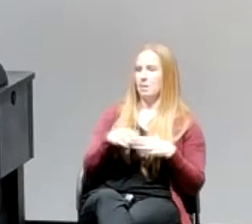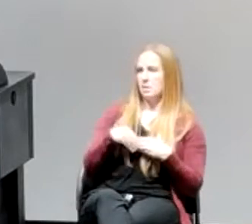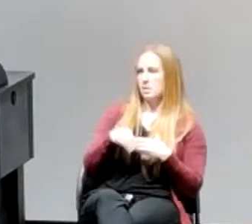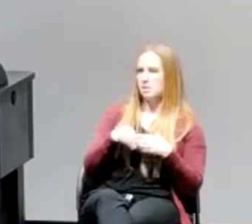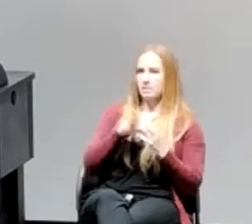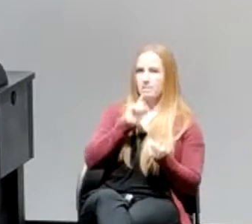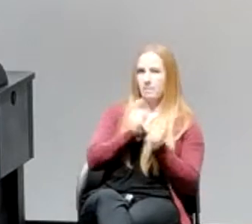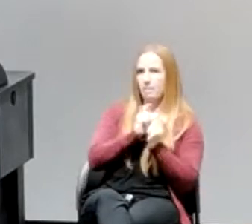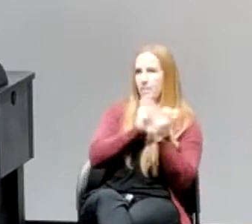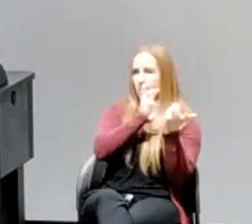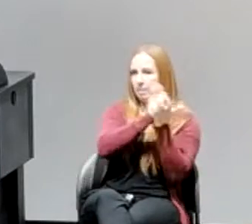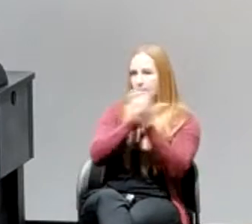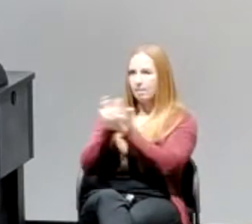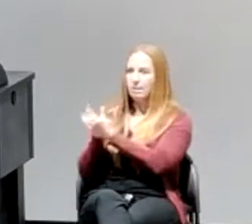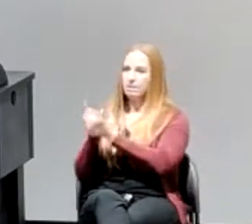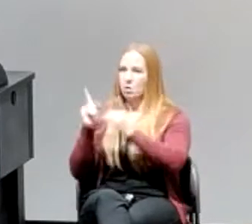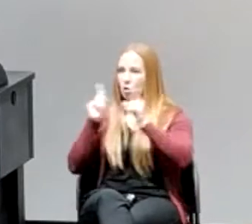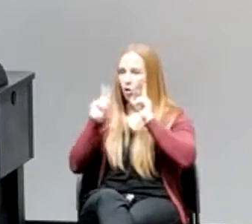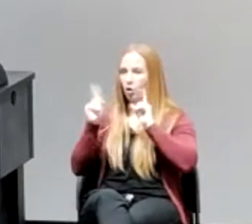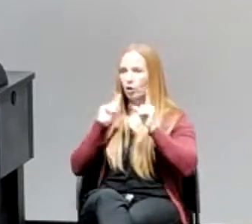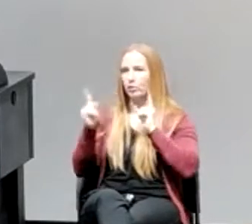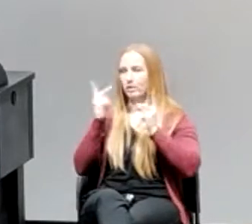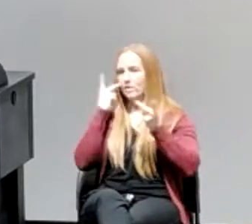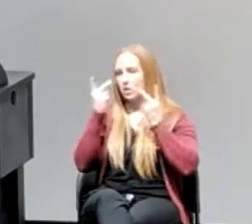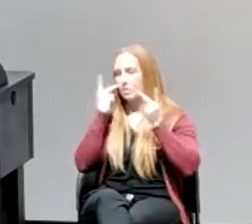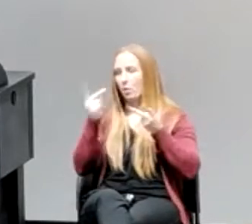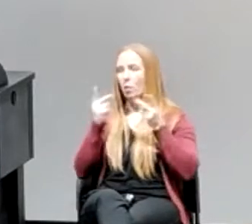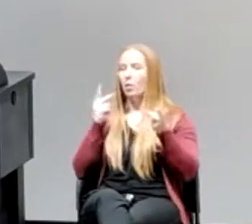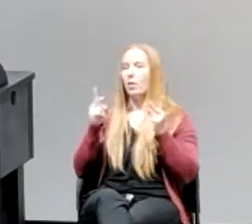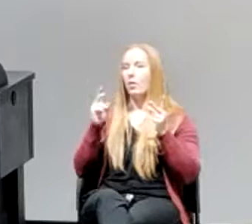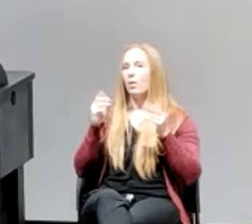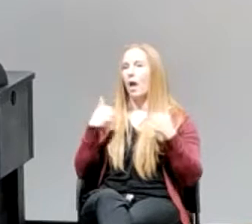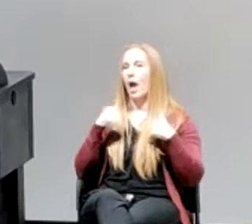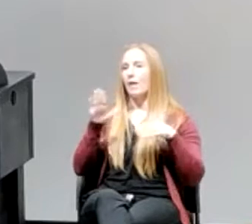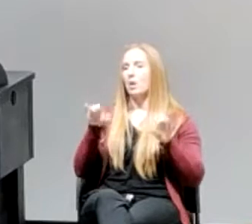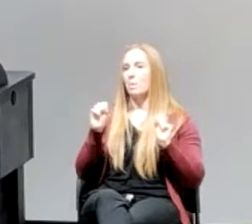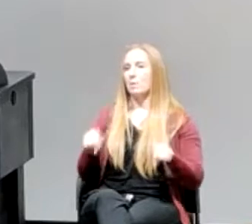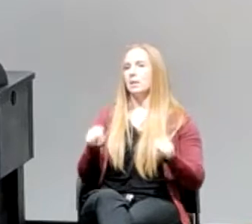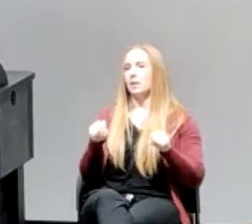around these set of issues and how do we create humans and conditions and cultures in which all humans